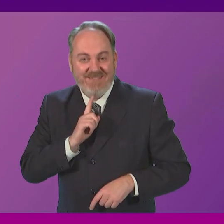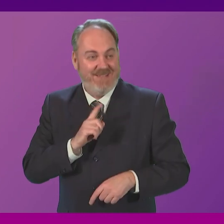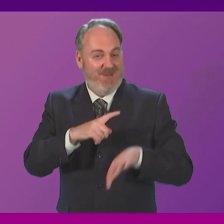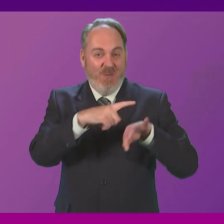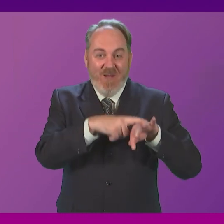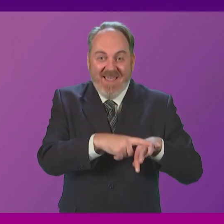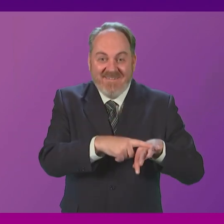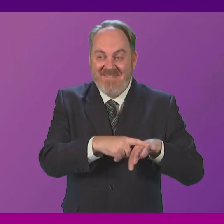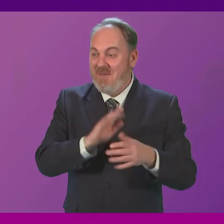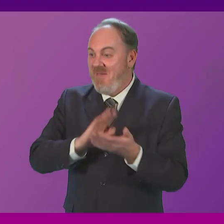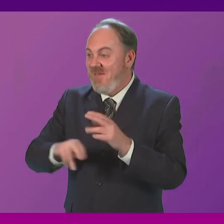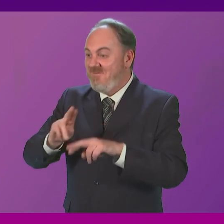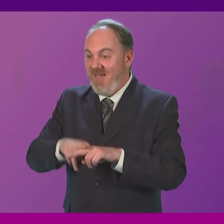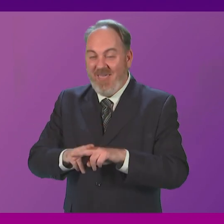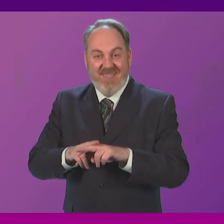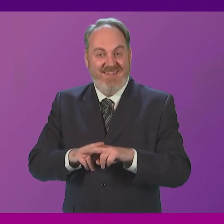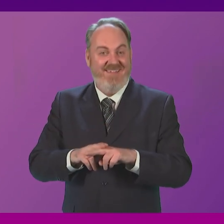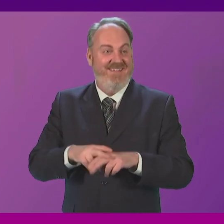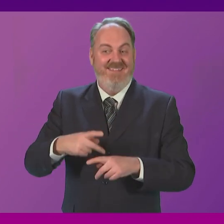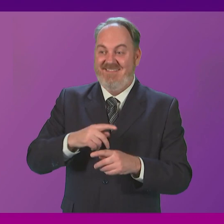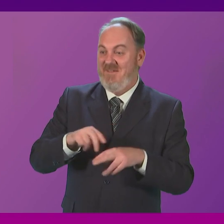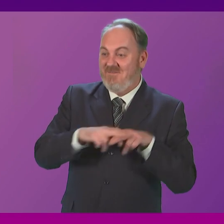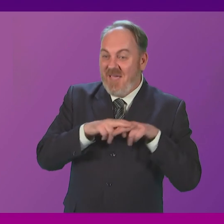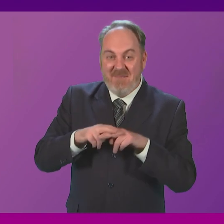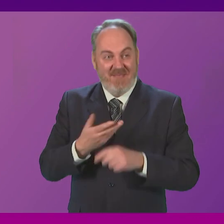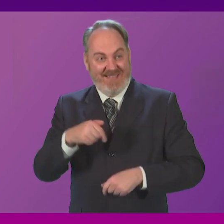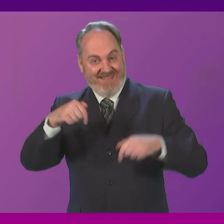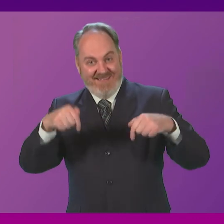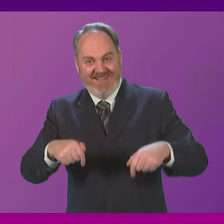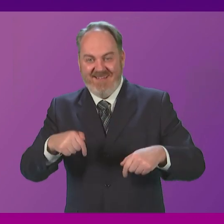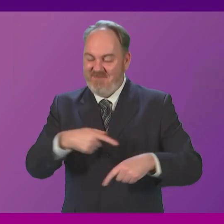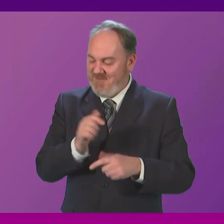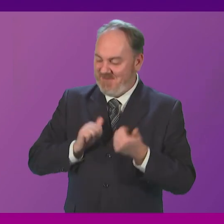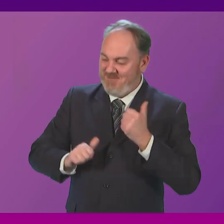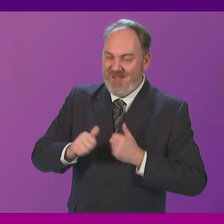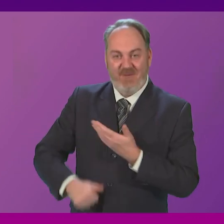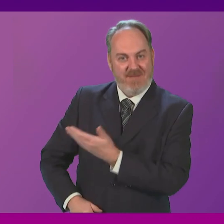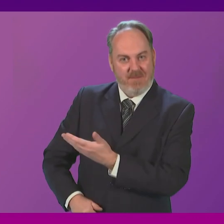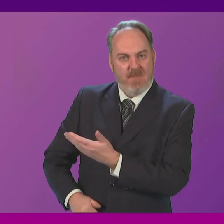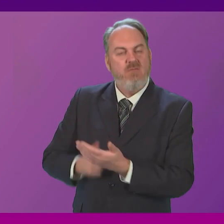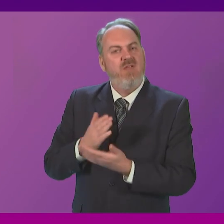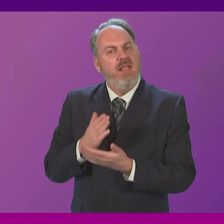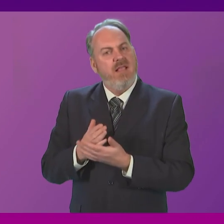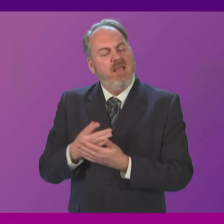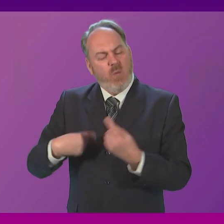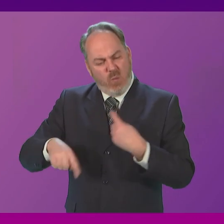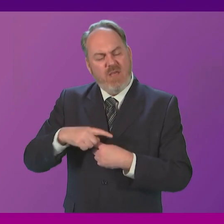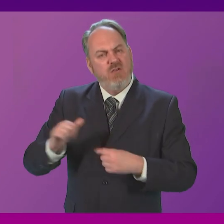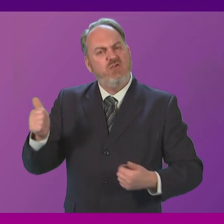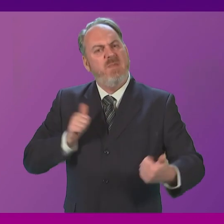who will all, rightly, be proud today. Regardless of our politics, we should all take immense pride in the fact that our country